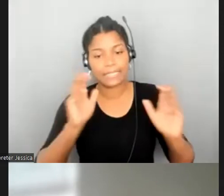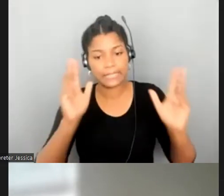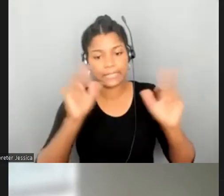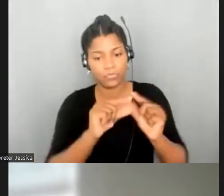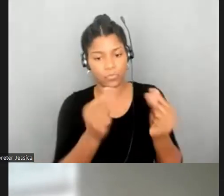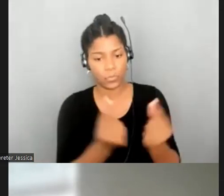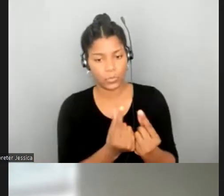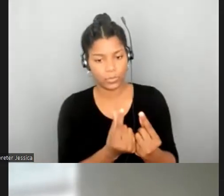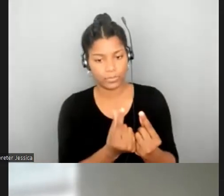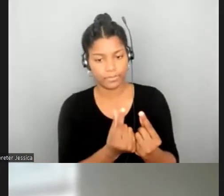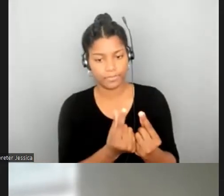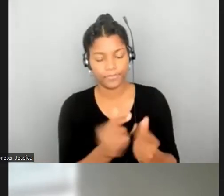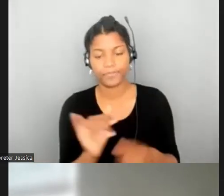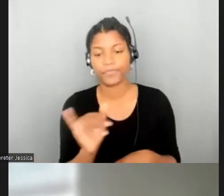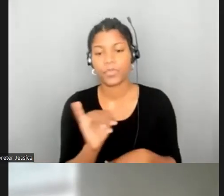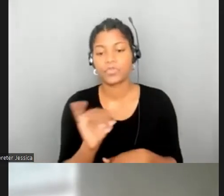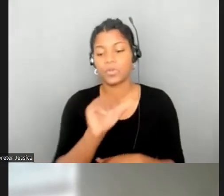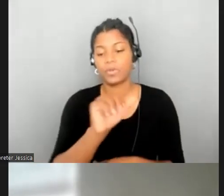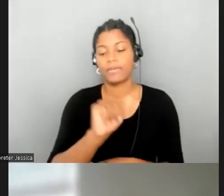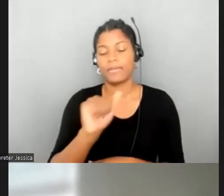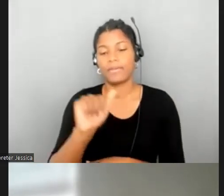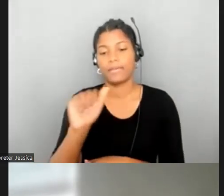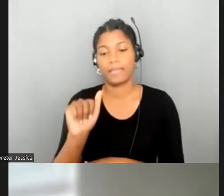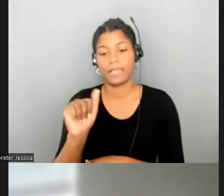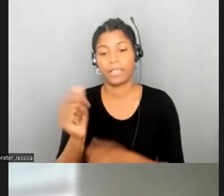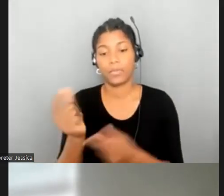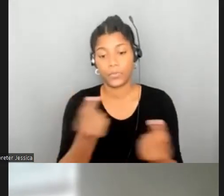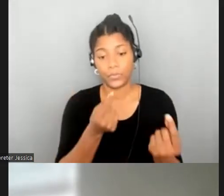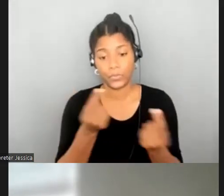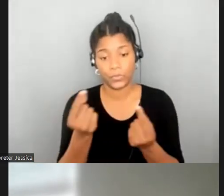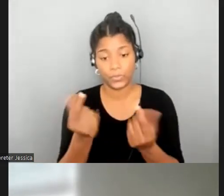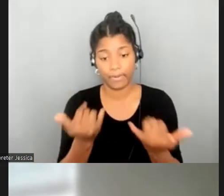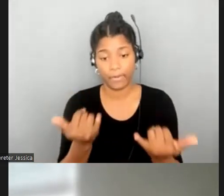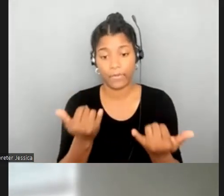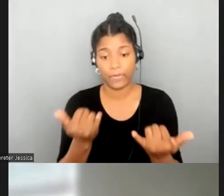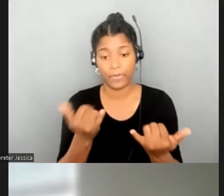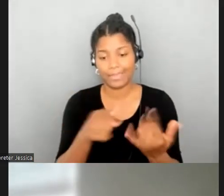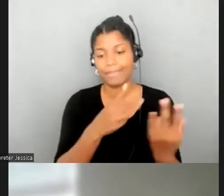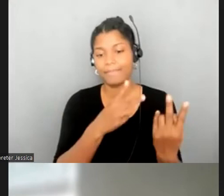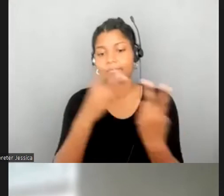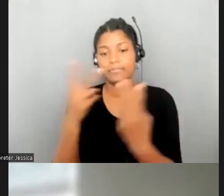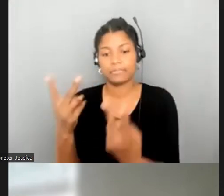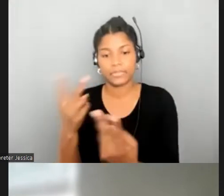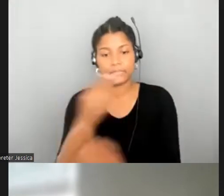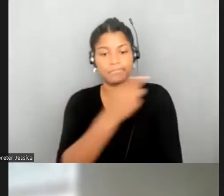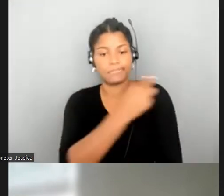One thing that AAAs do now really well is visit hospitals and nursing facilities to